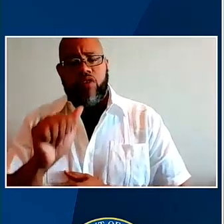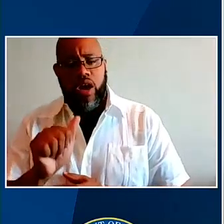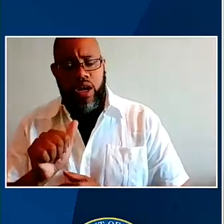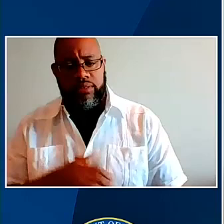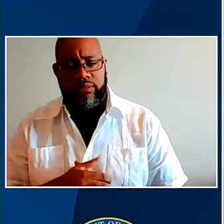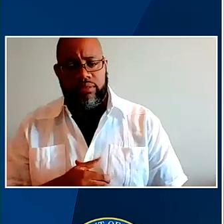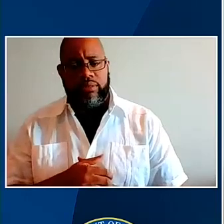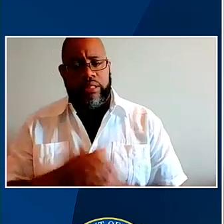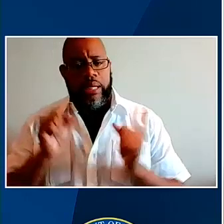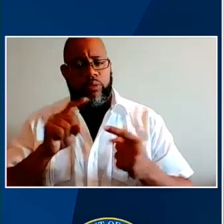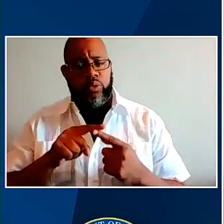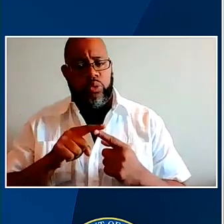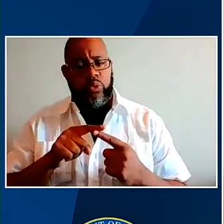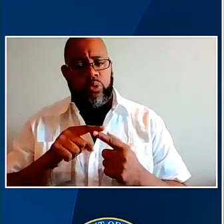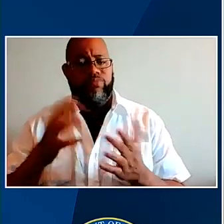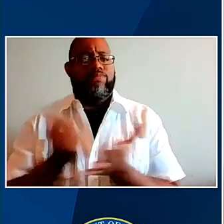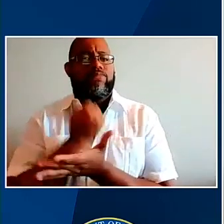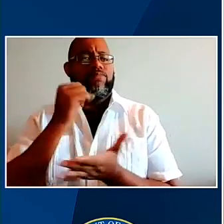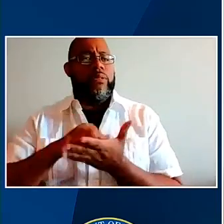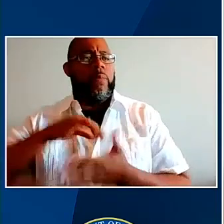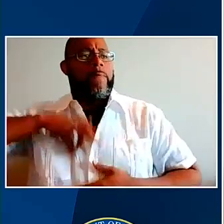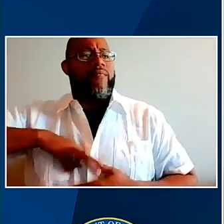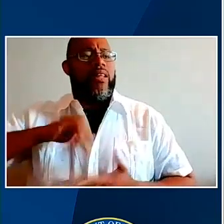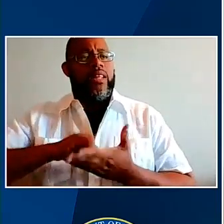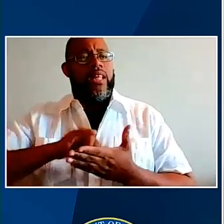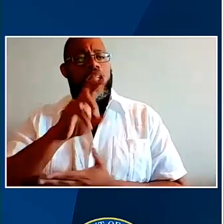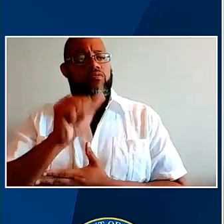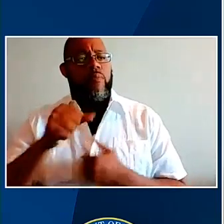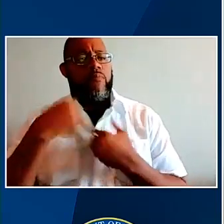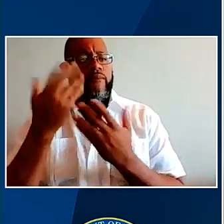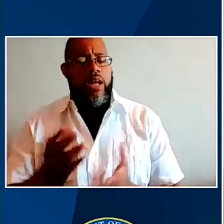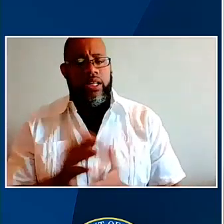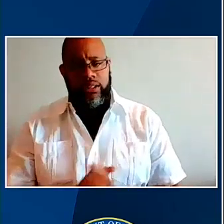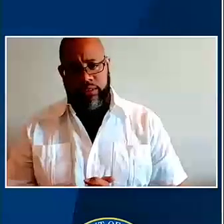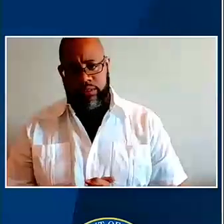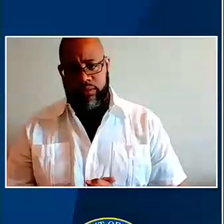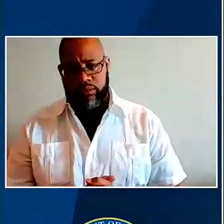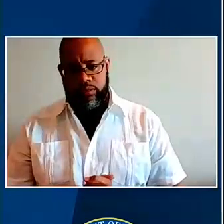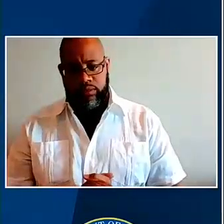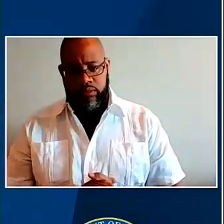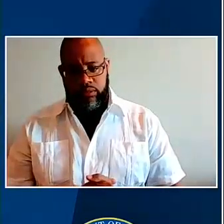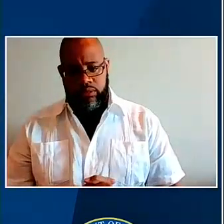able to take advantage of the benefits that SARA provides? And I'll stop there.